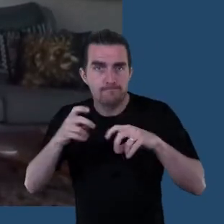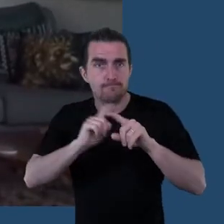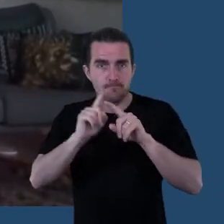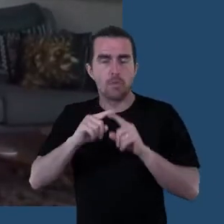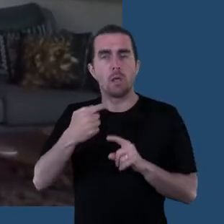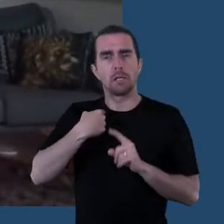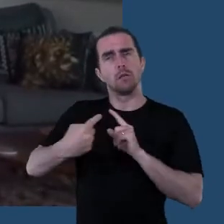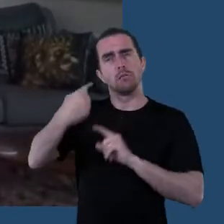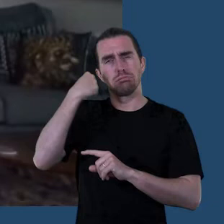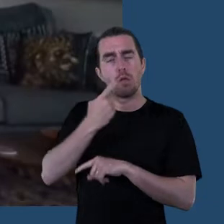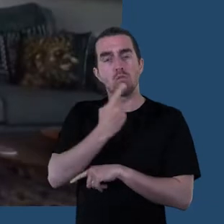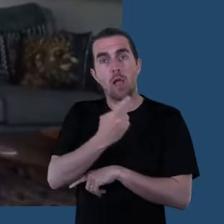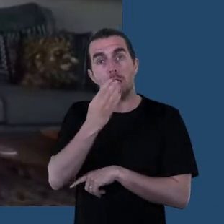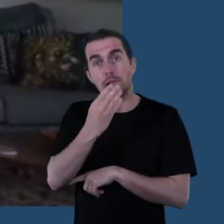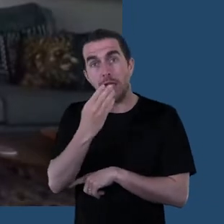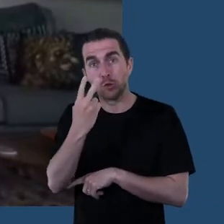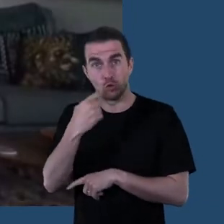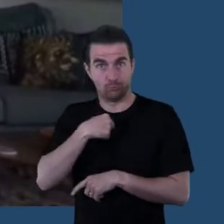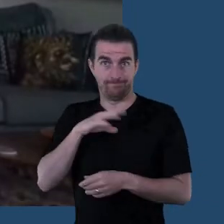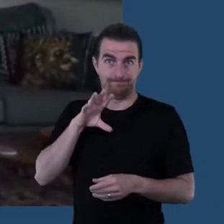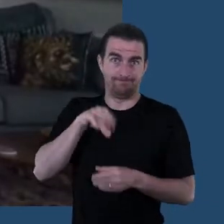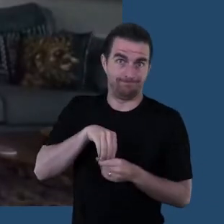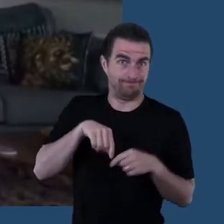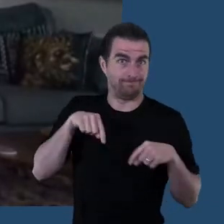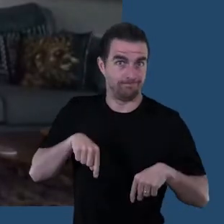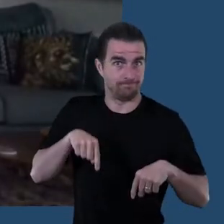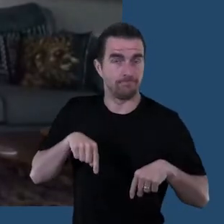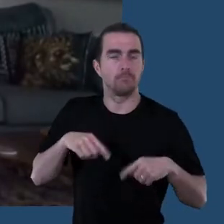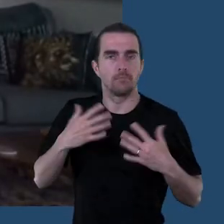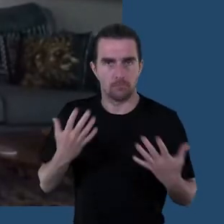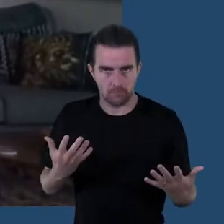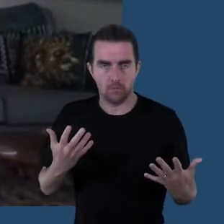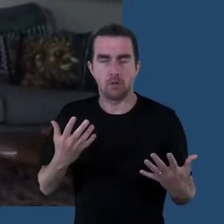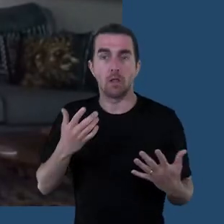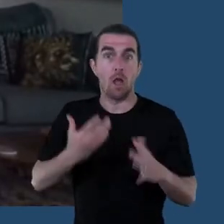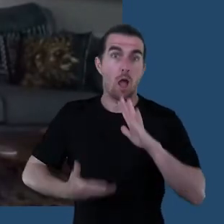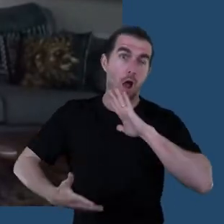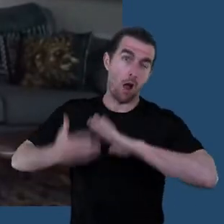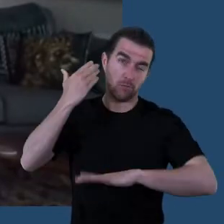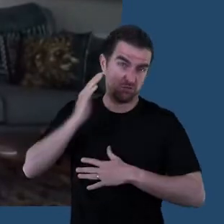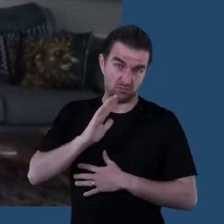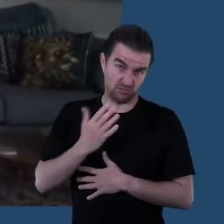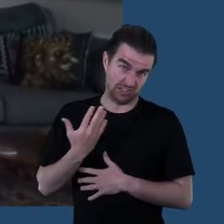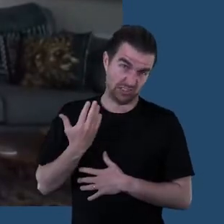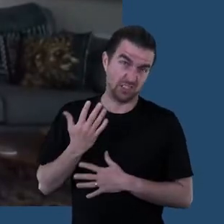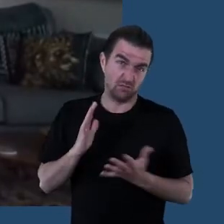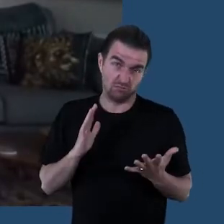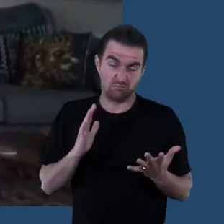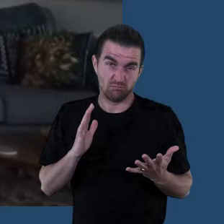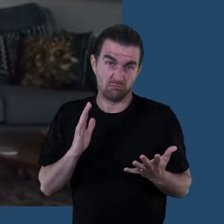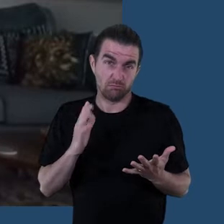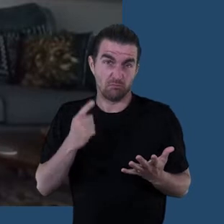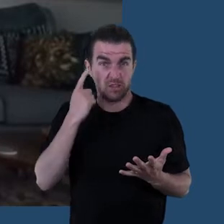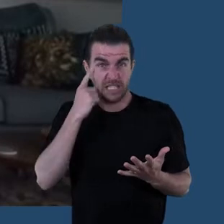Now, when I joined the museum in 1992, which isn't that long ago, but I suppose it is when you think about it,